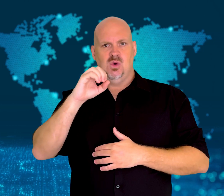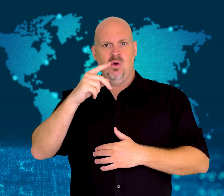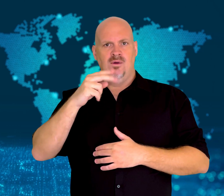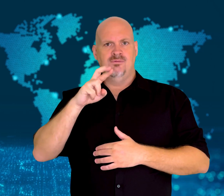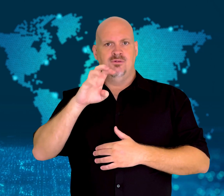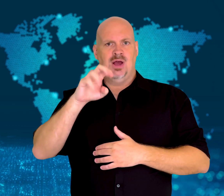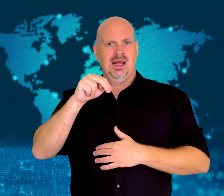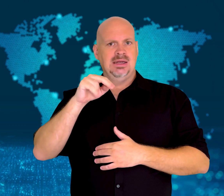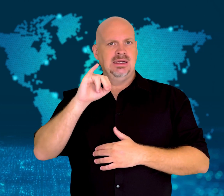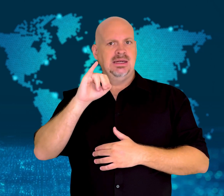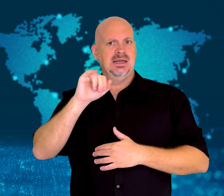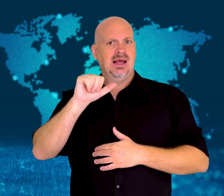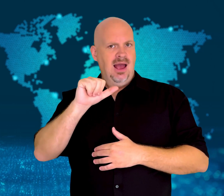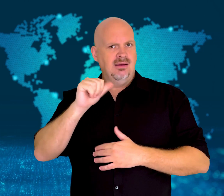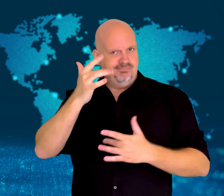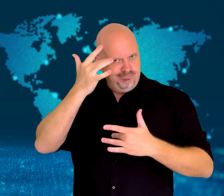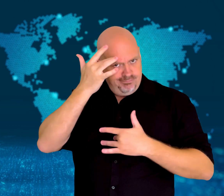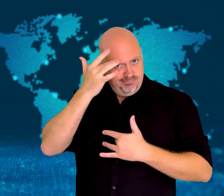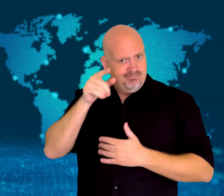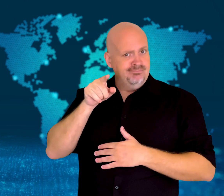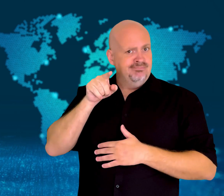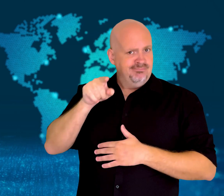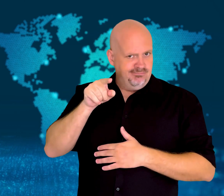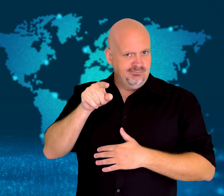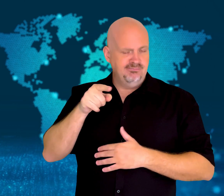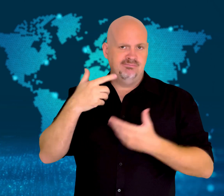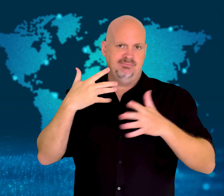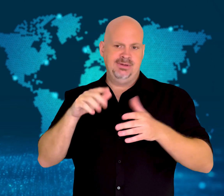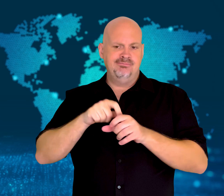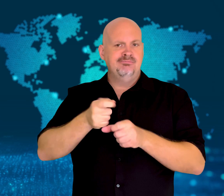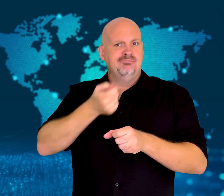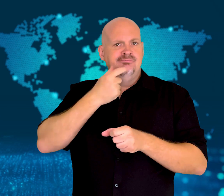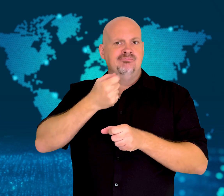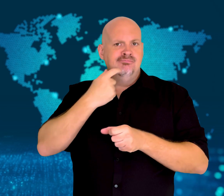for schizophrenia for twenty years.